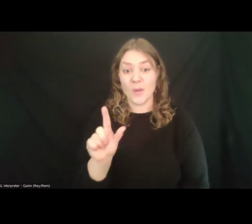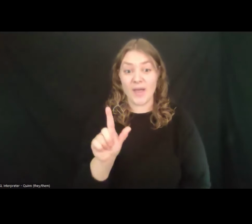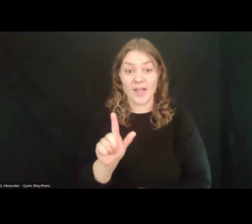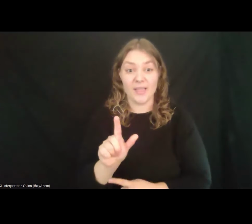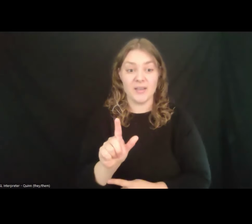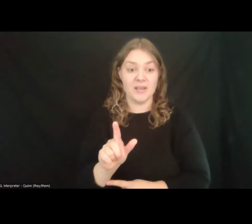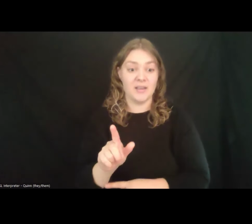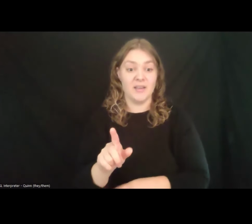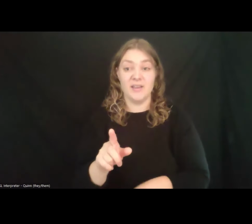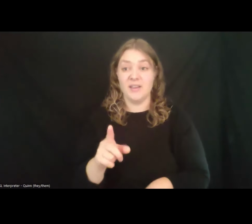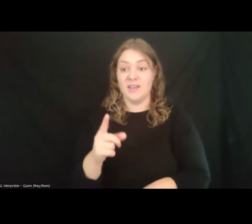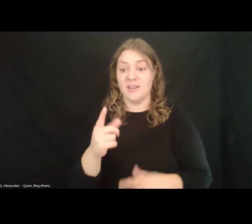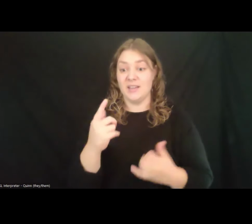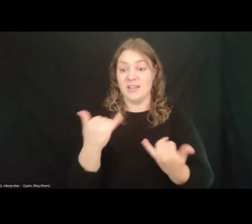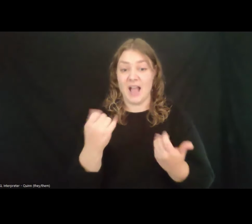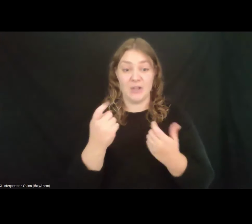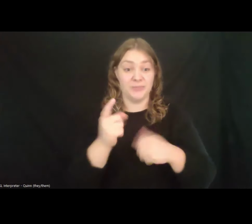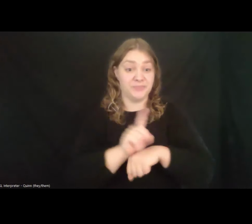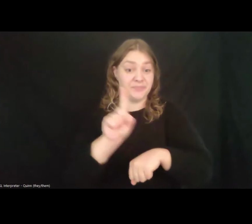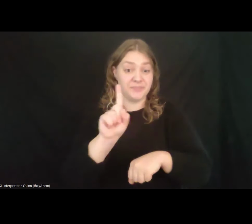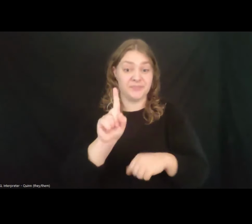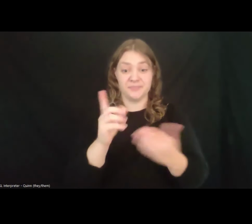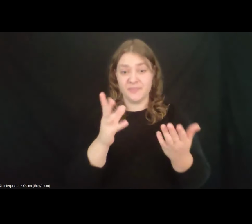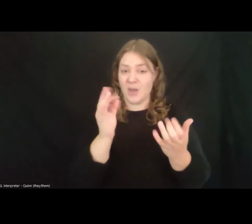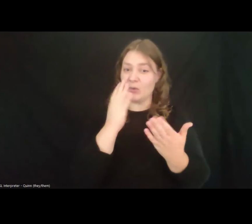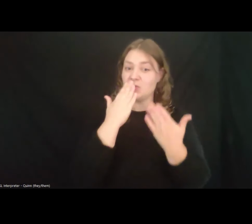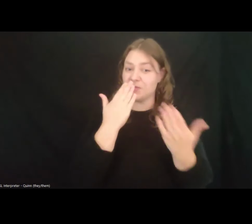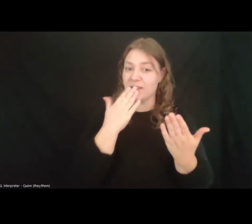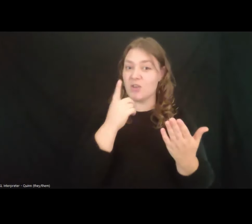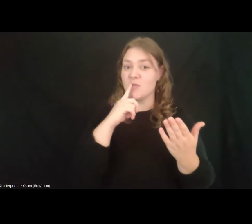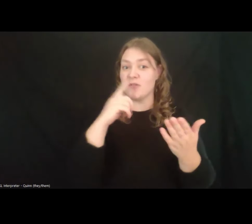brings us to the top of the hour I want to thank you all for being here please let's give them a